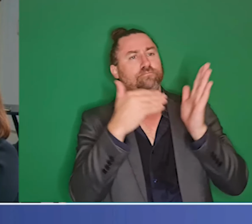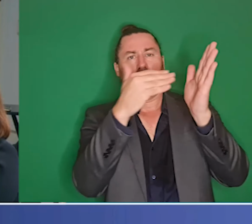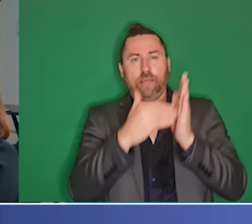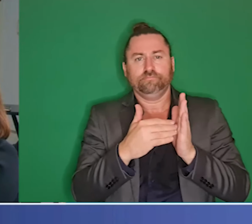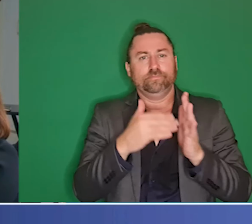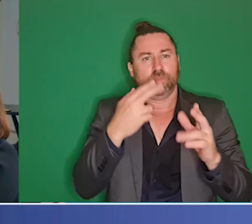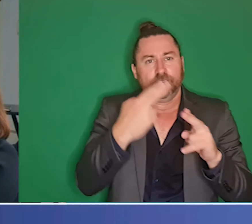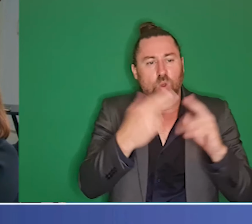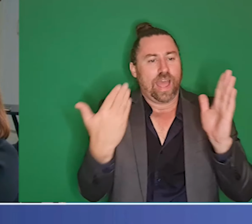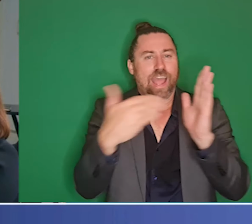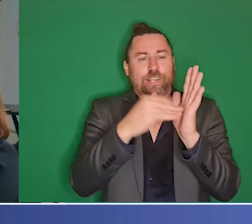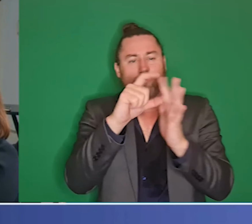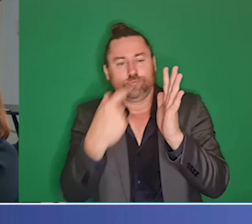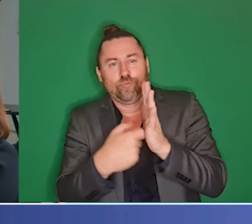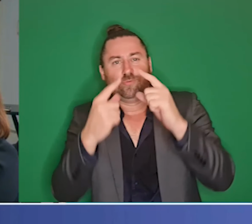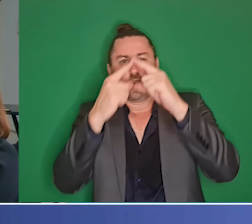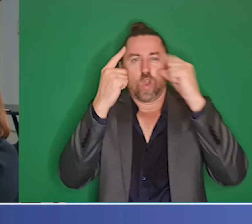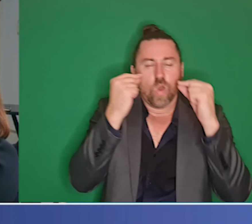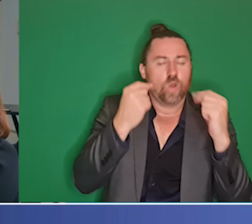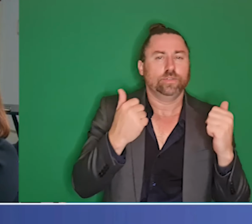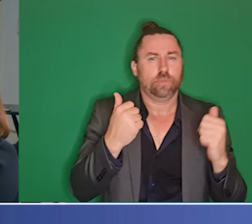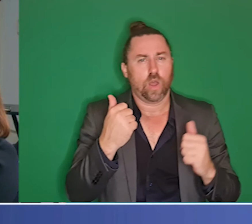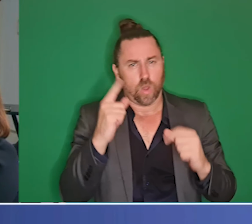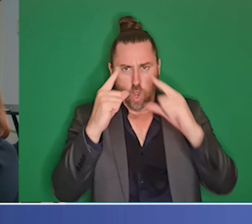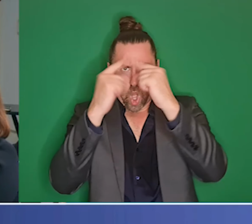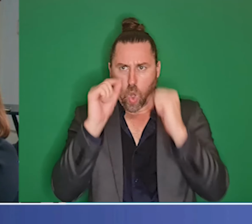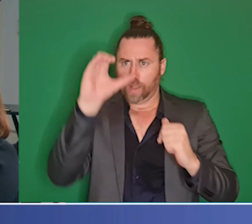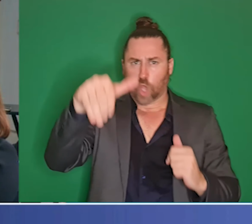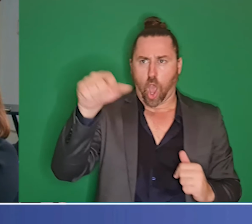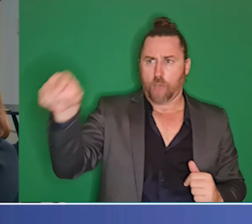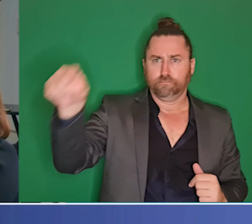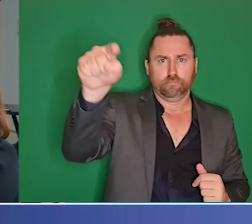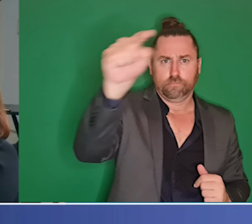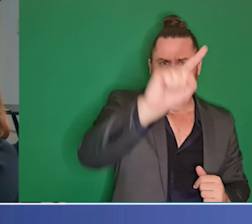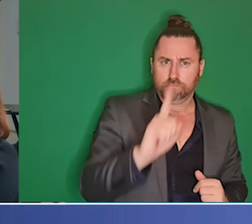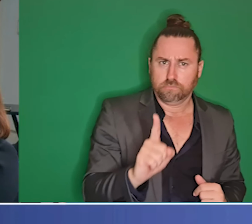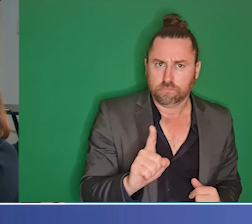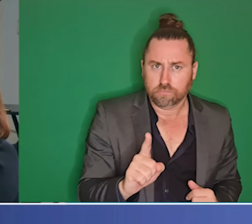But when it comes to aged care, is any consideration being given to allowing foreign workers